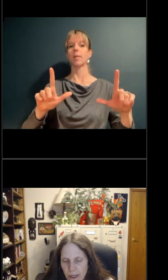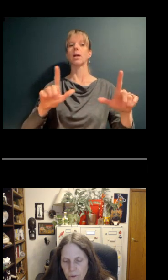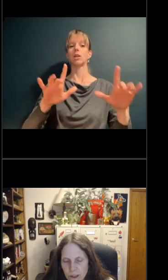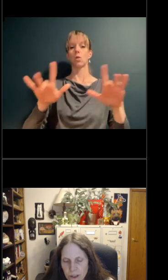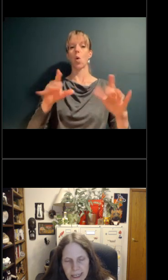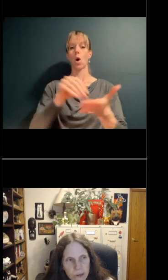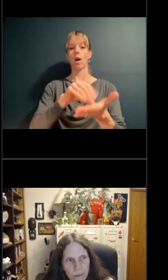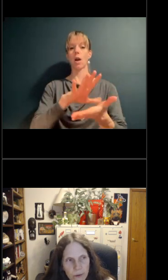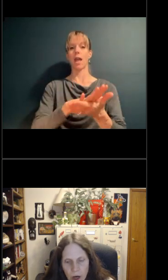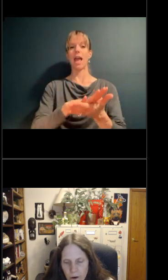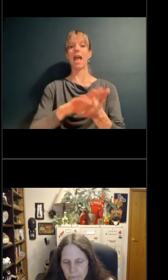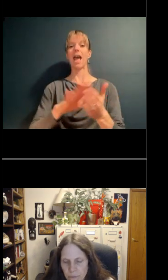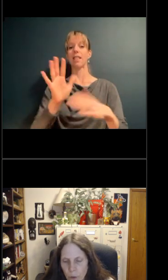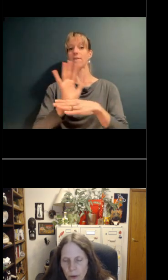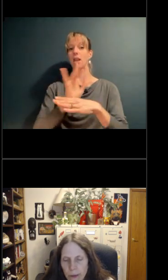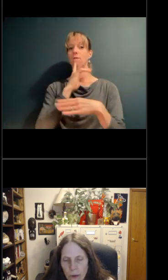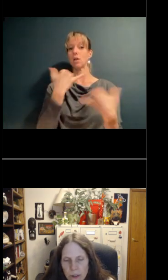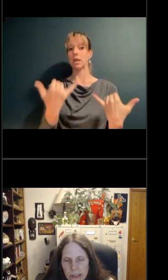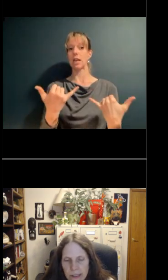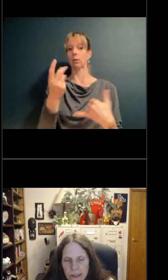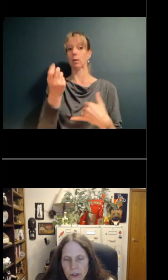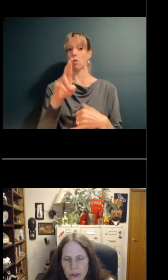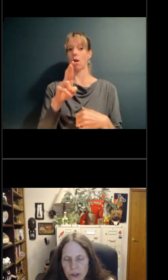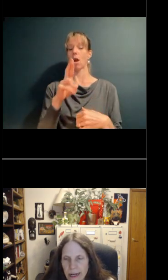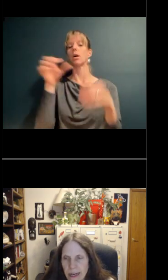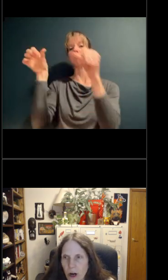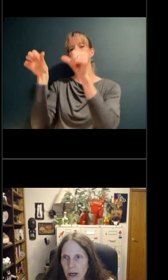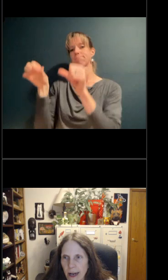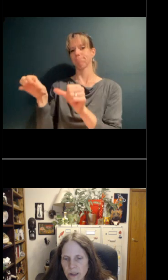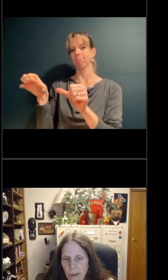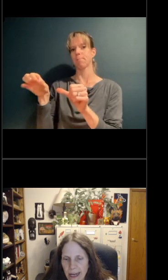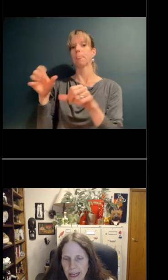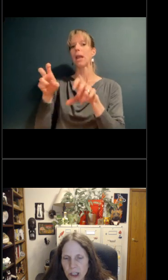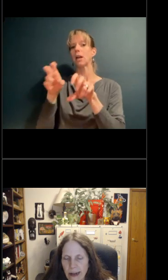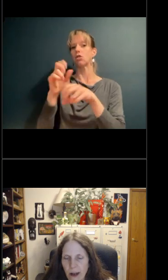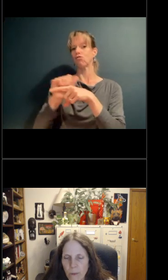The video for today's webinar will be posted to the training archive page.